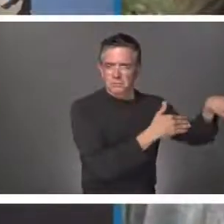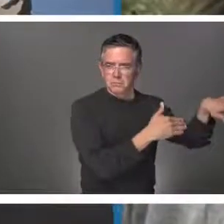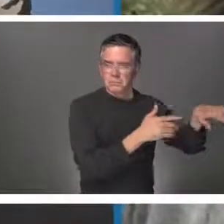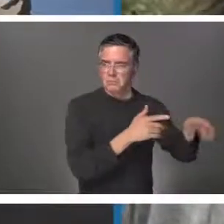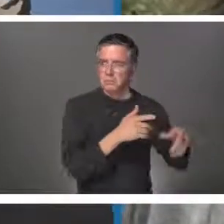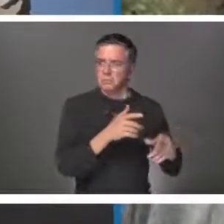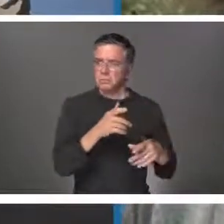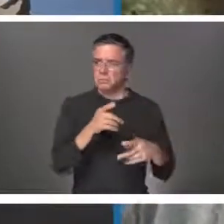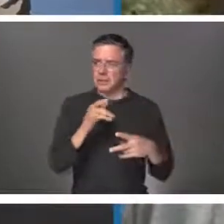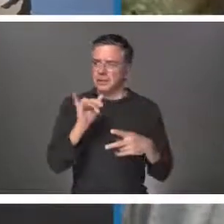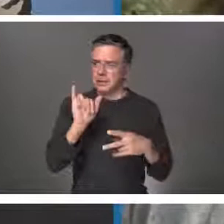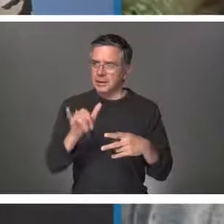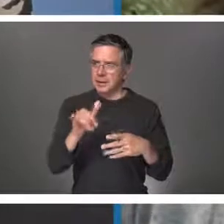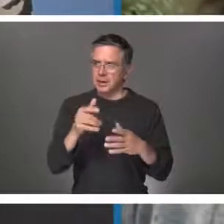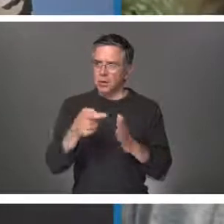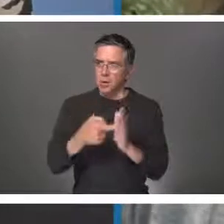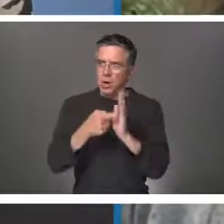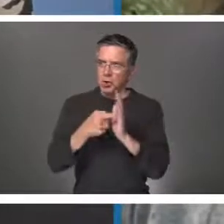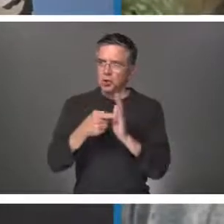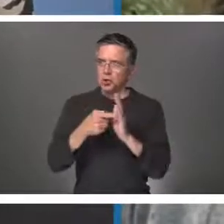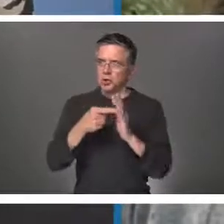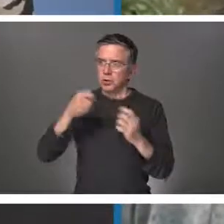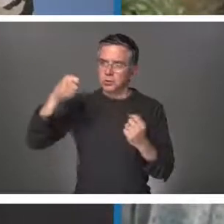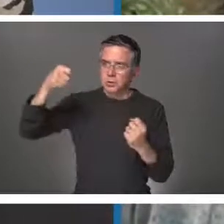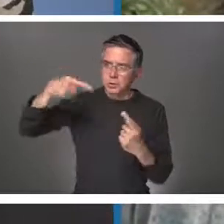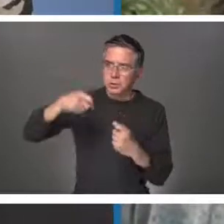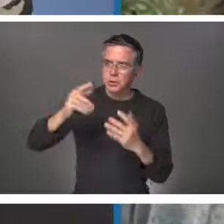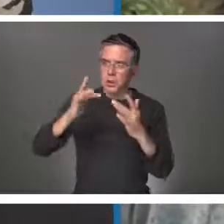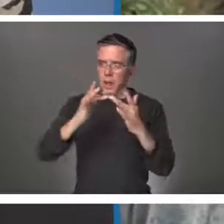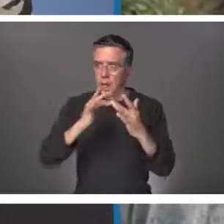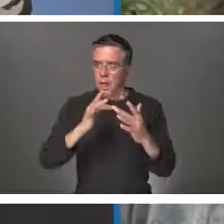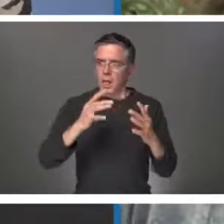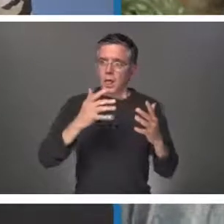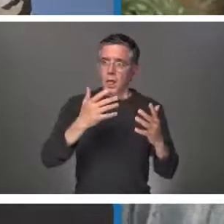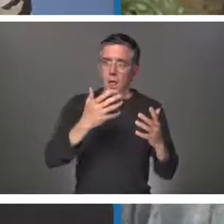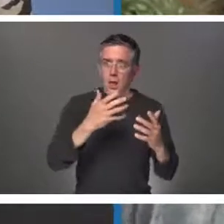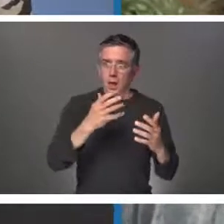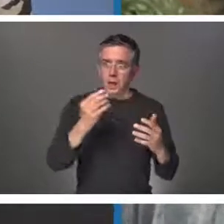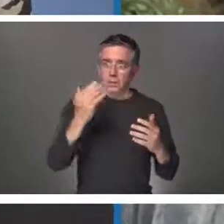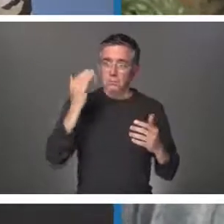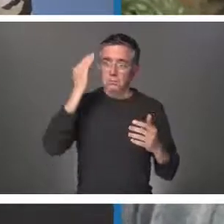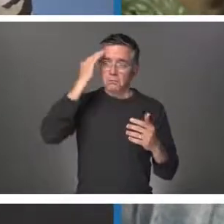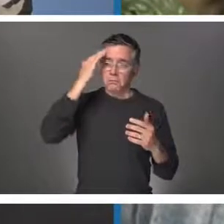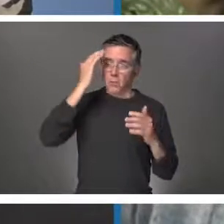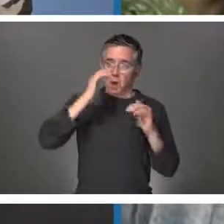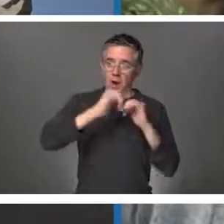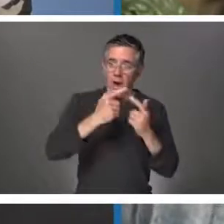to have internet access for one, and the ability to navigate many, many new portals